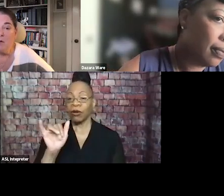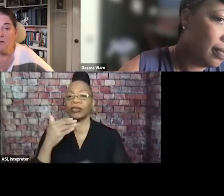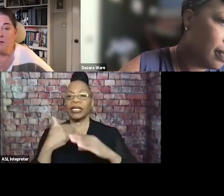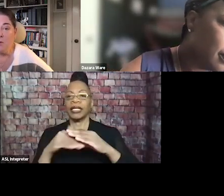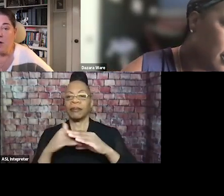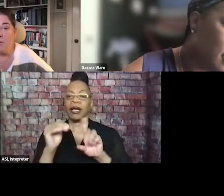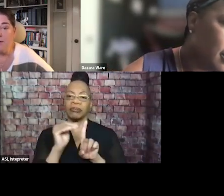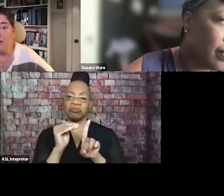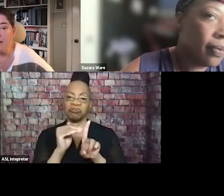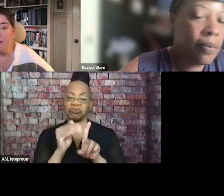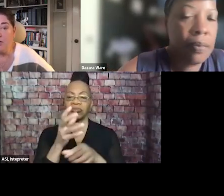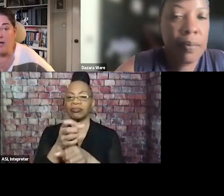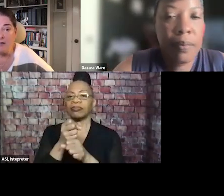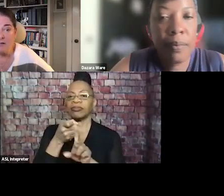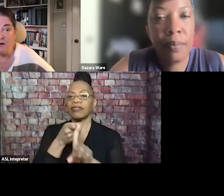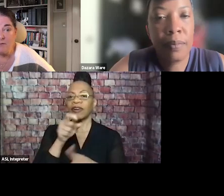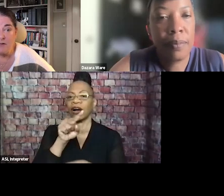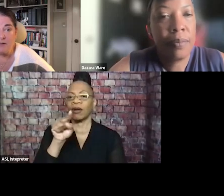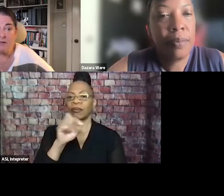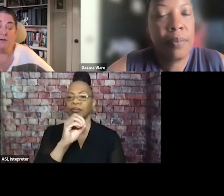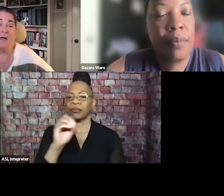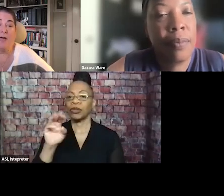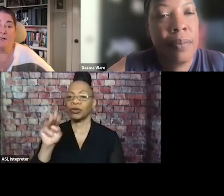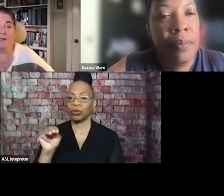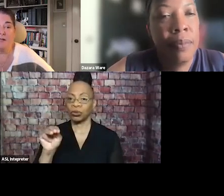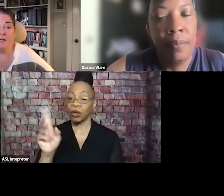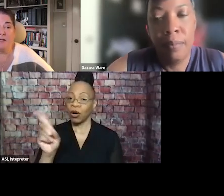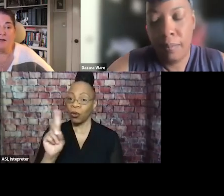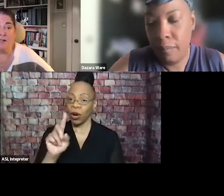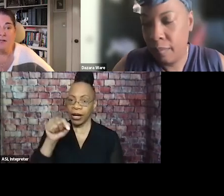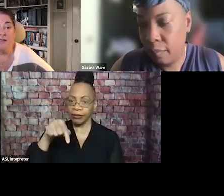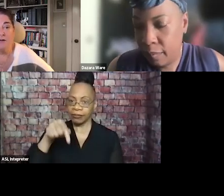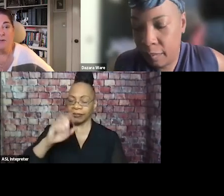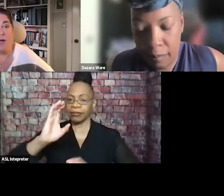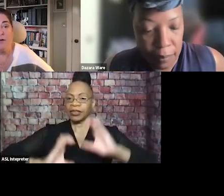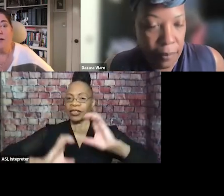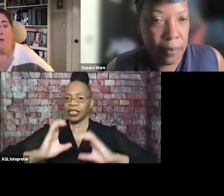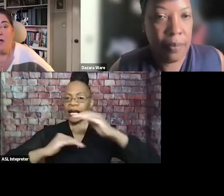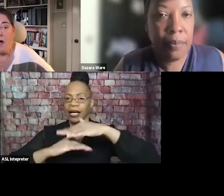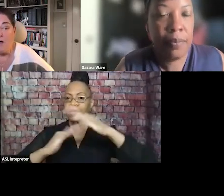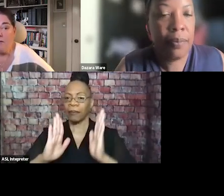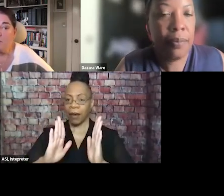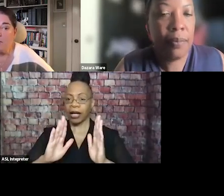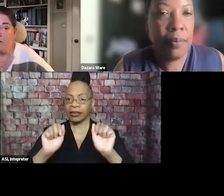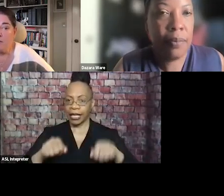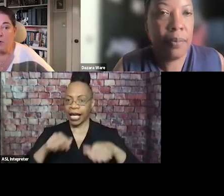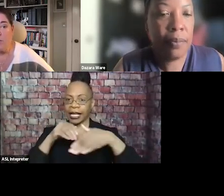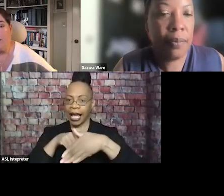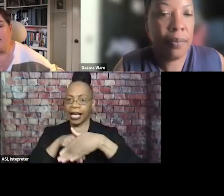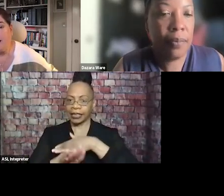We'll also put the link in the chat so you can access the slides there as well. This webinar is recorded